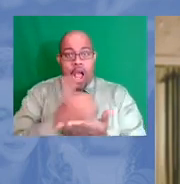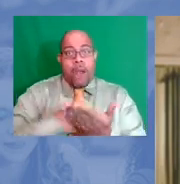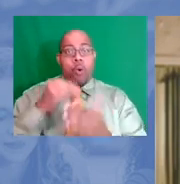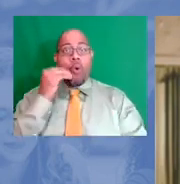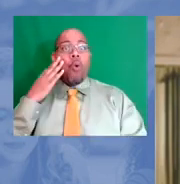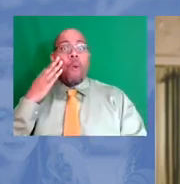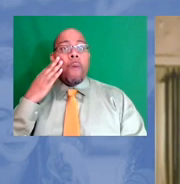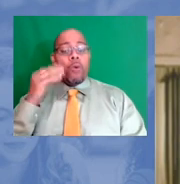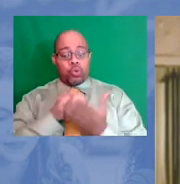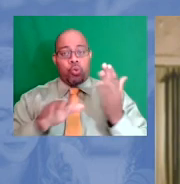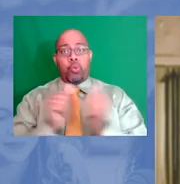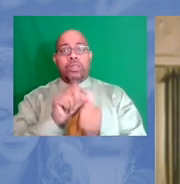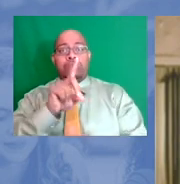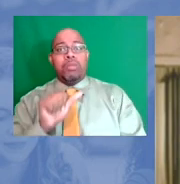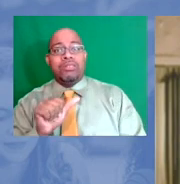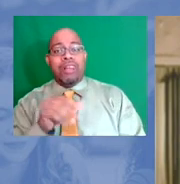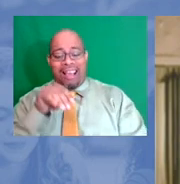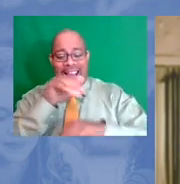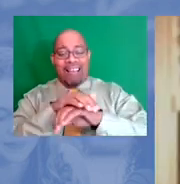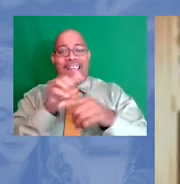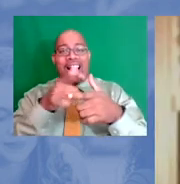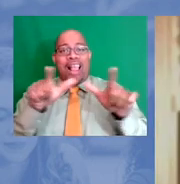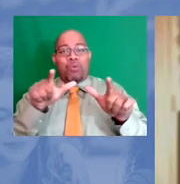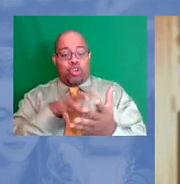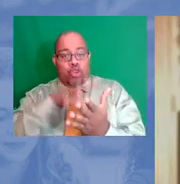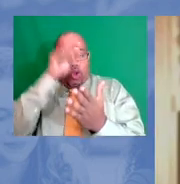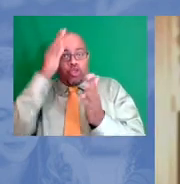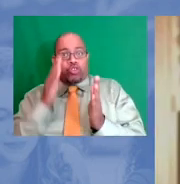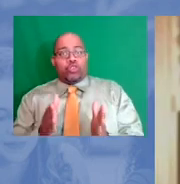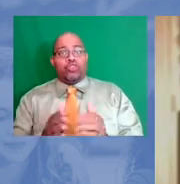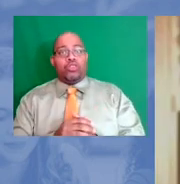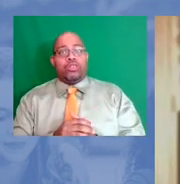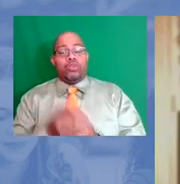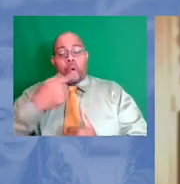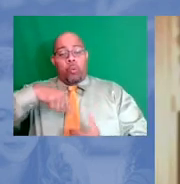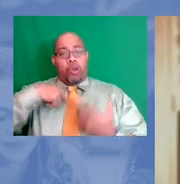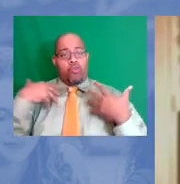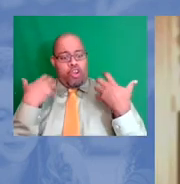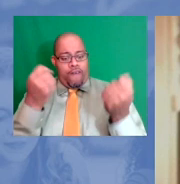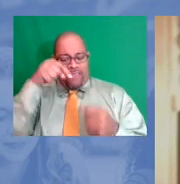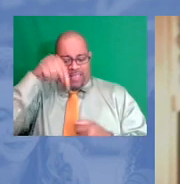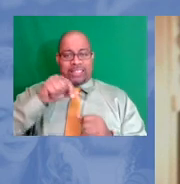DISABILITIES AND ENGLISH LANGUAGE LEARNERS. AS WE RECOVER FROM THIS PANDEMIC, IT'S ON